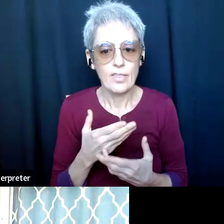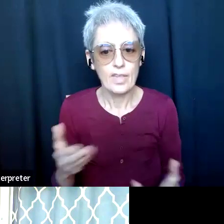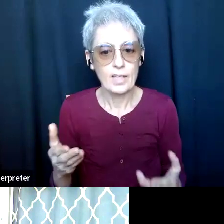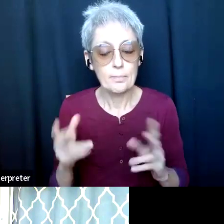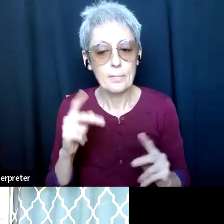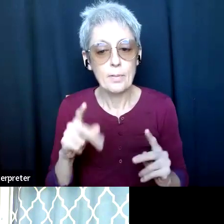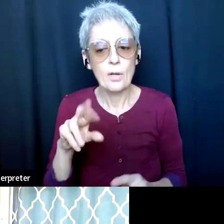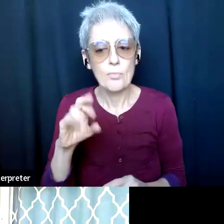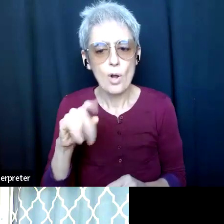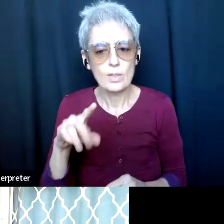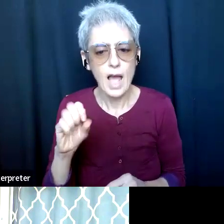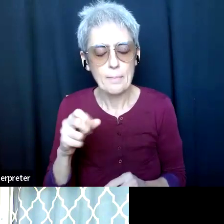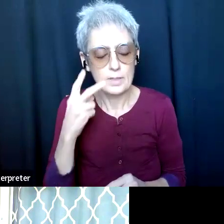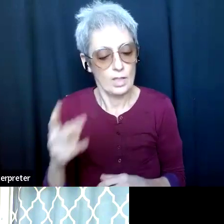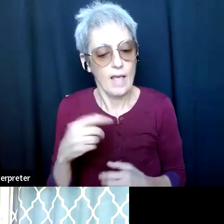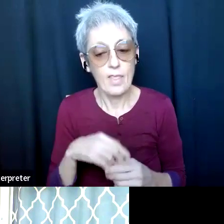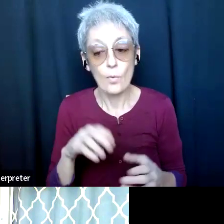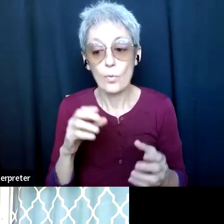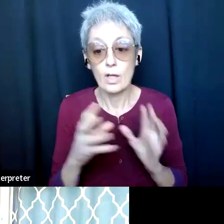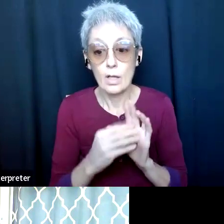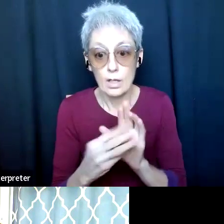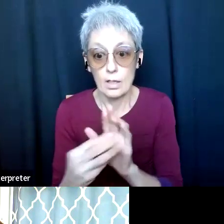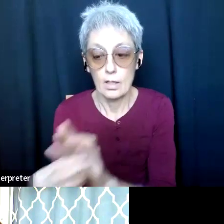And whether alpha is related to distractor suppression